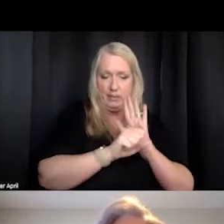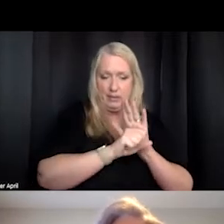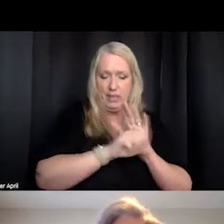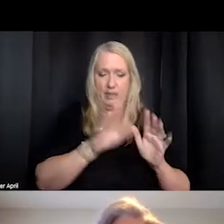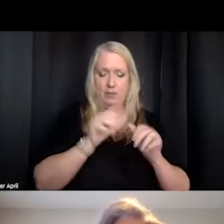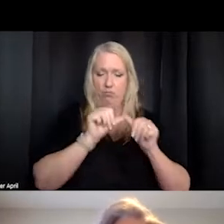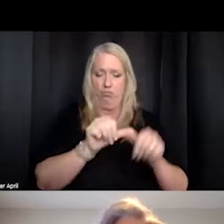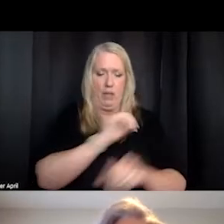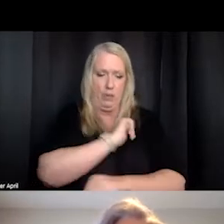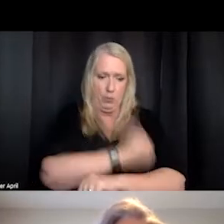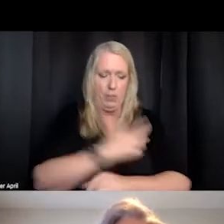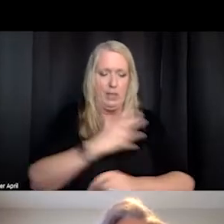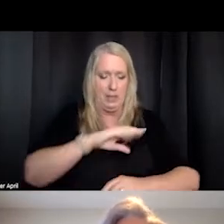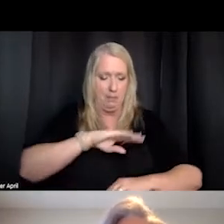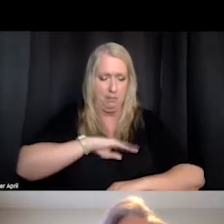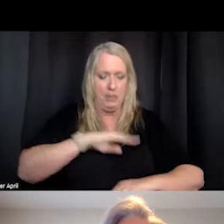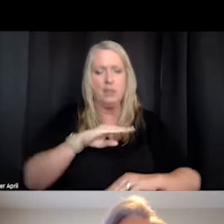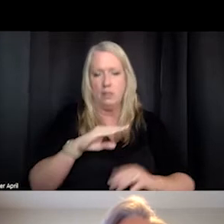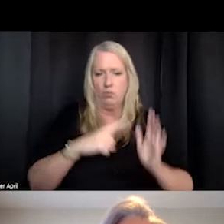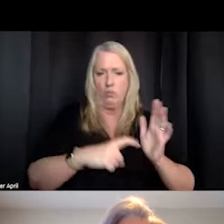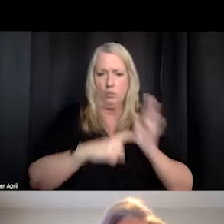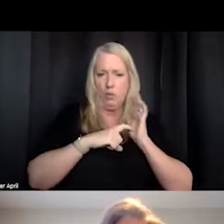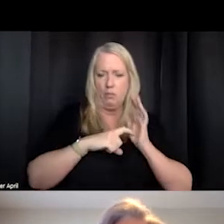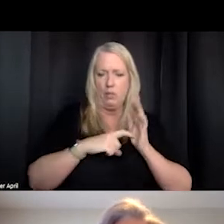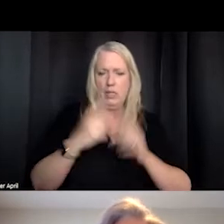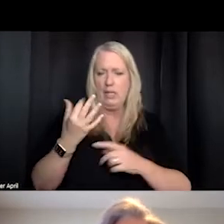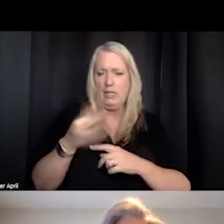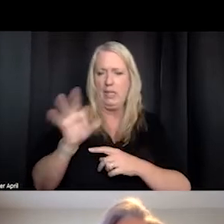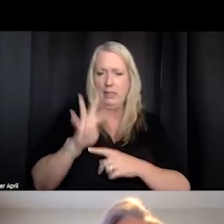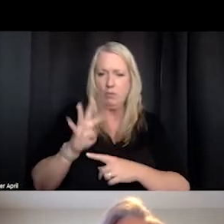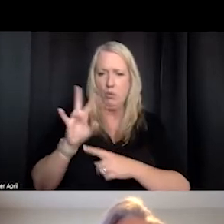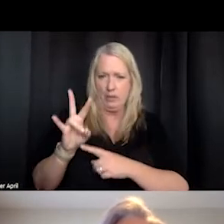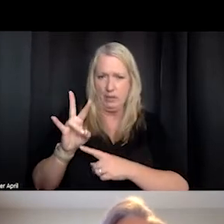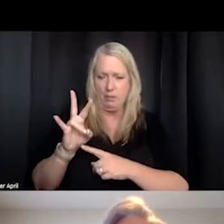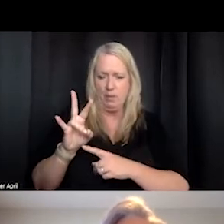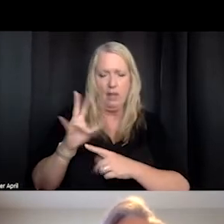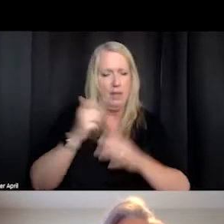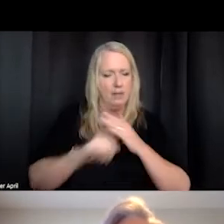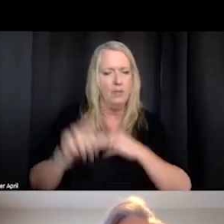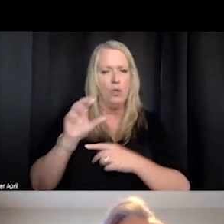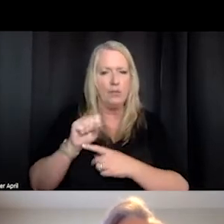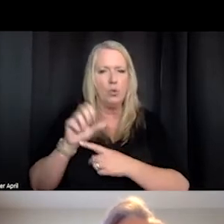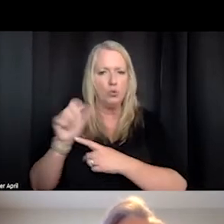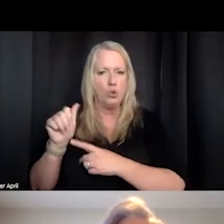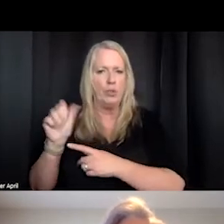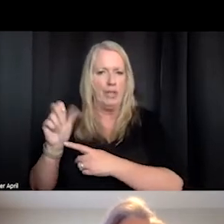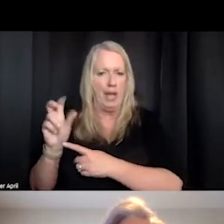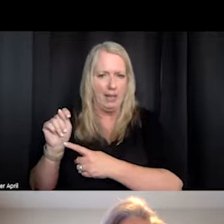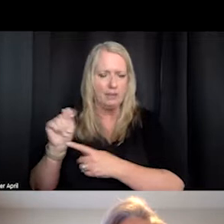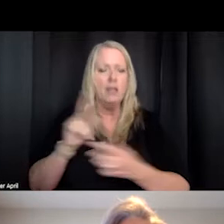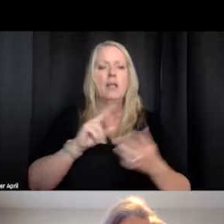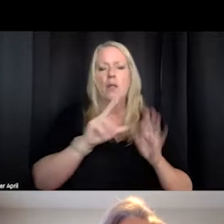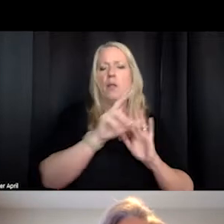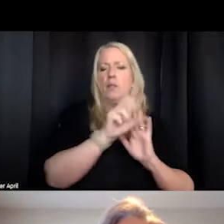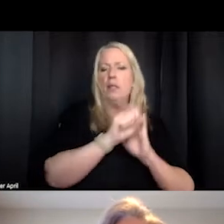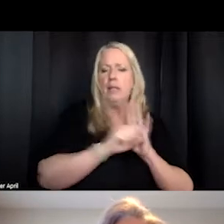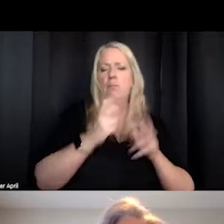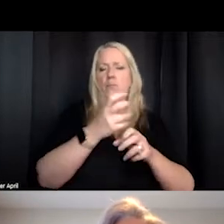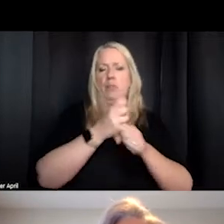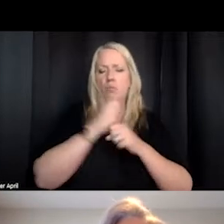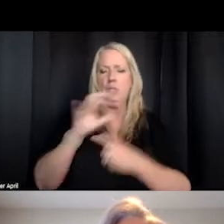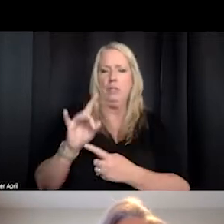MEETING THE REQUIREMENTS, IN 1947, OF THE SOCIAL SECURITY ACT, STATES MAY RECEIVE AN 85% FEDERAL